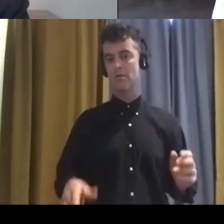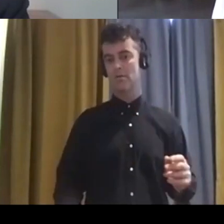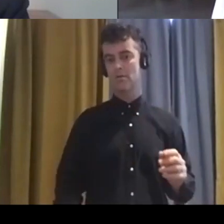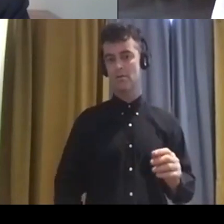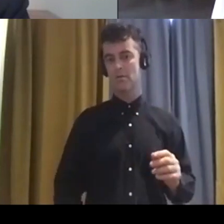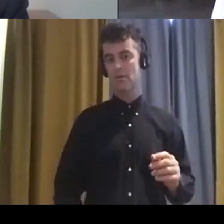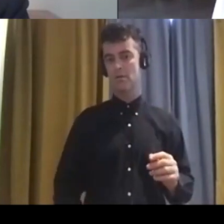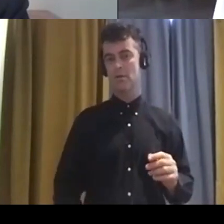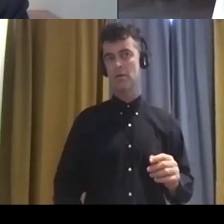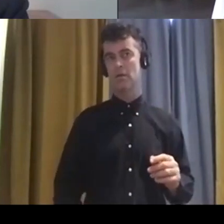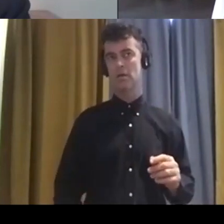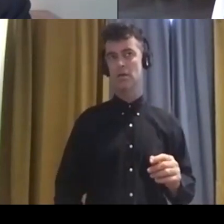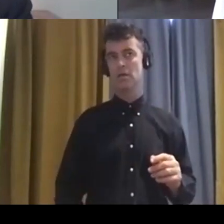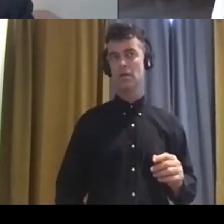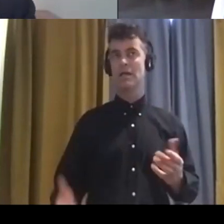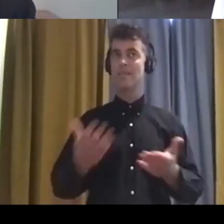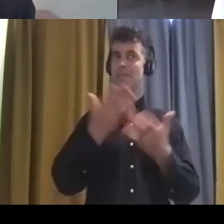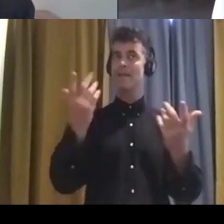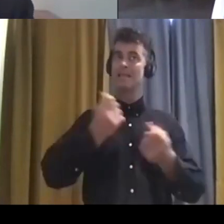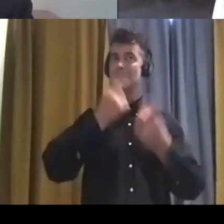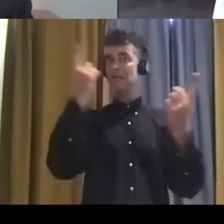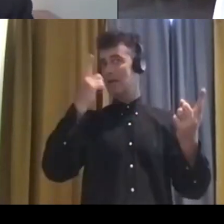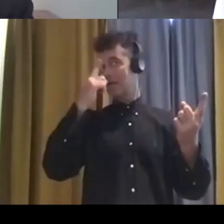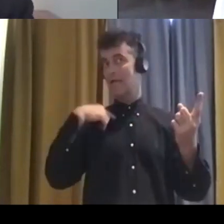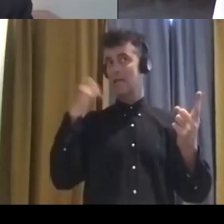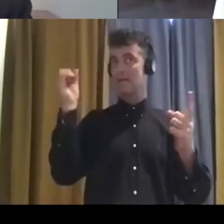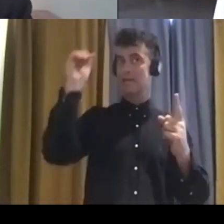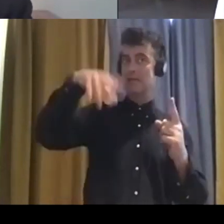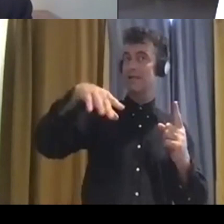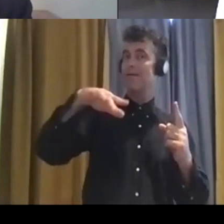I think the biggest insight that I could give that probably hasn't been discussed is under